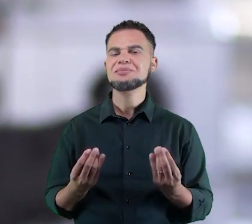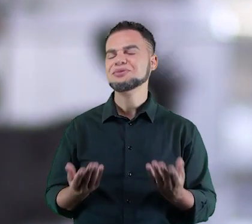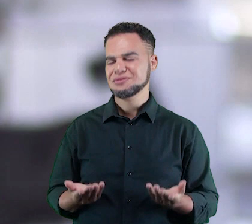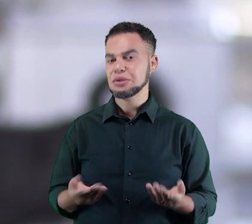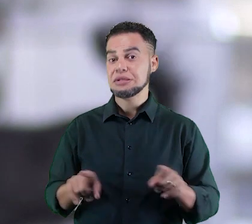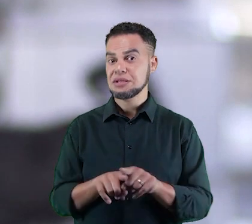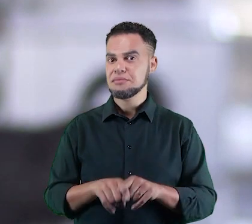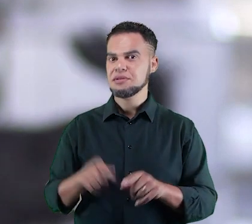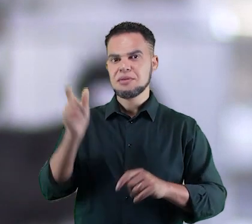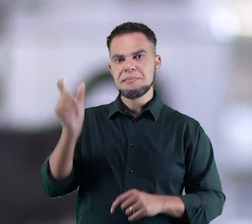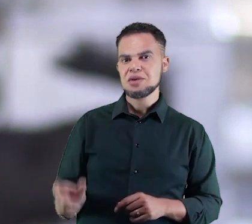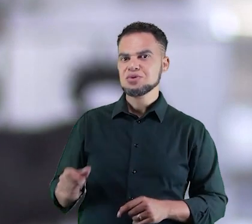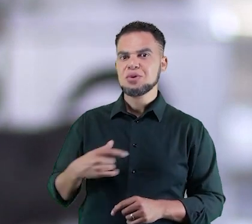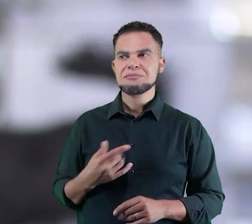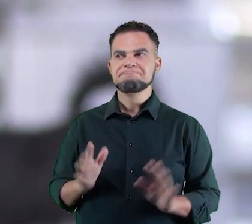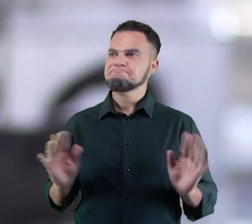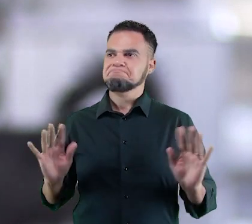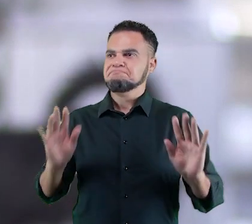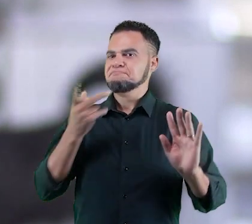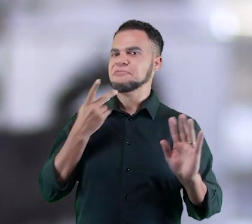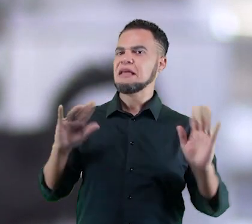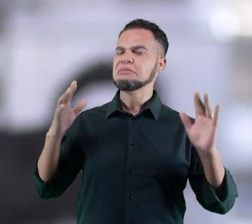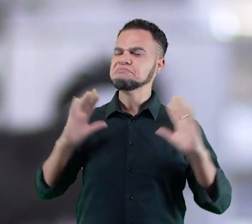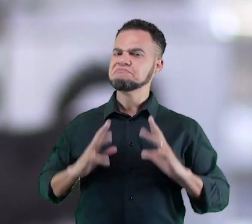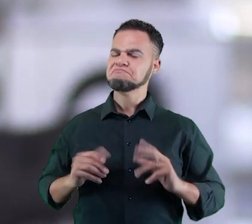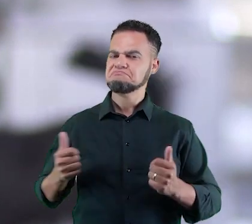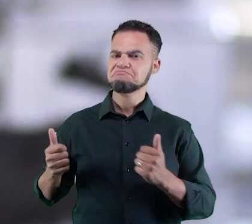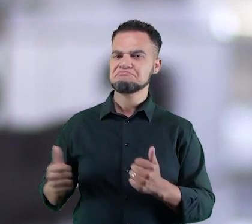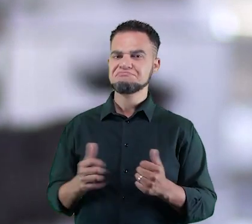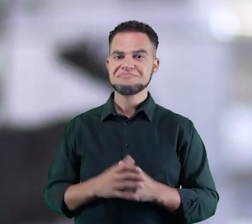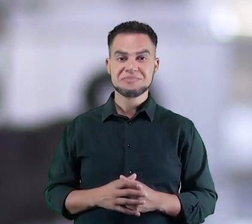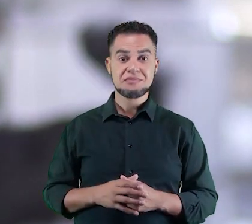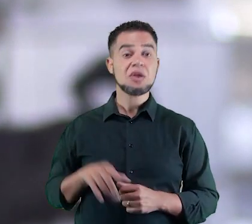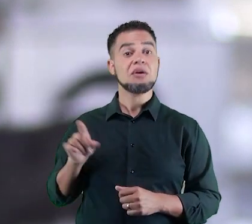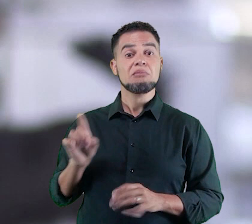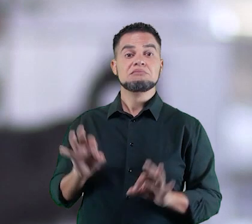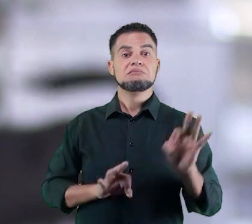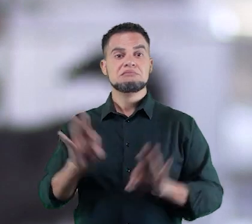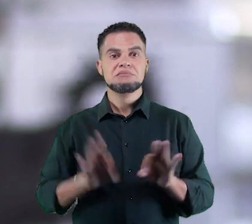as a person, I have nothing to talk about him. As...